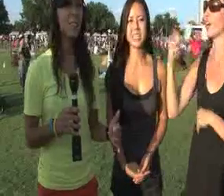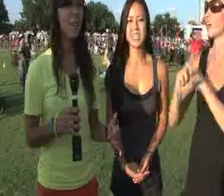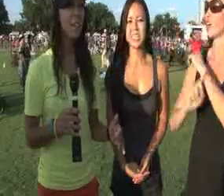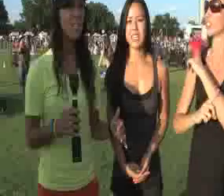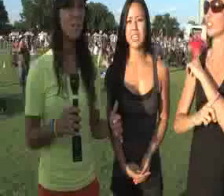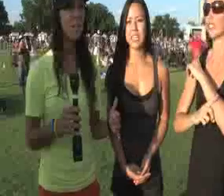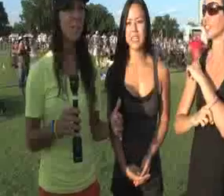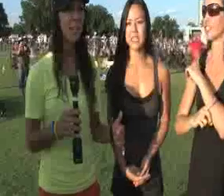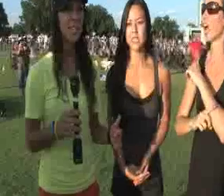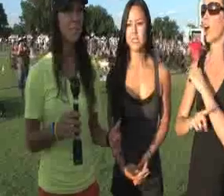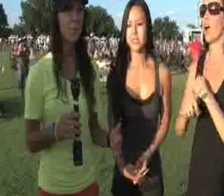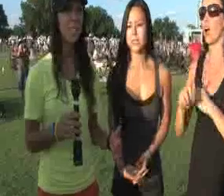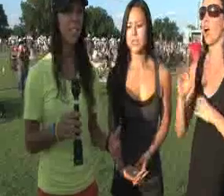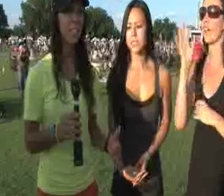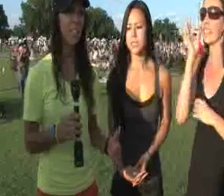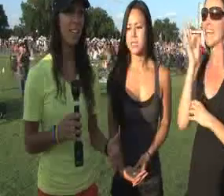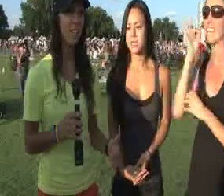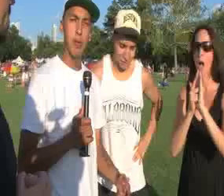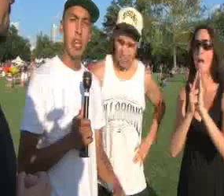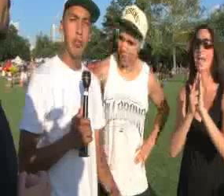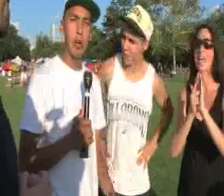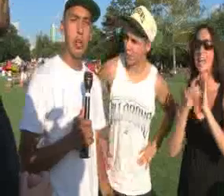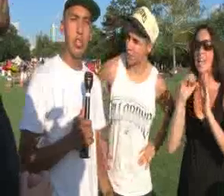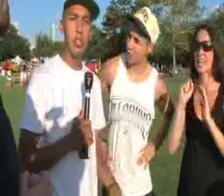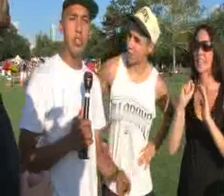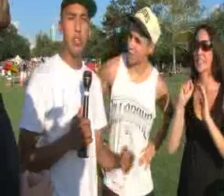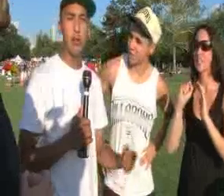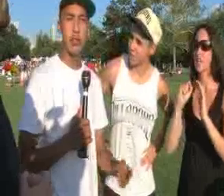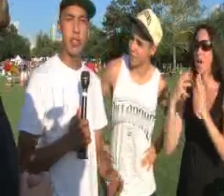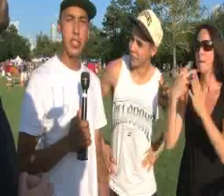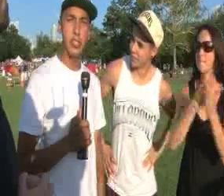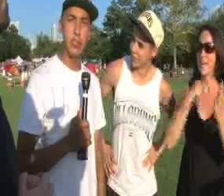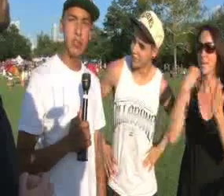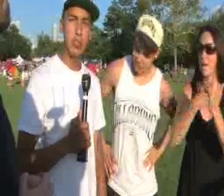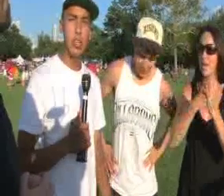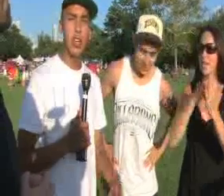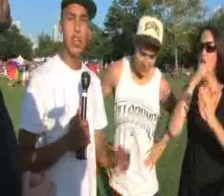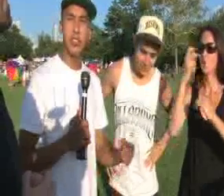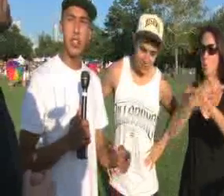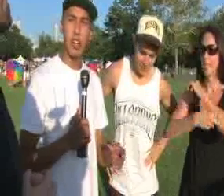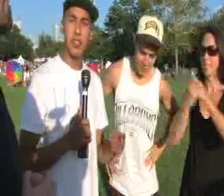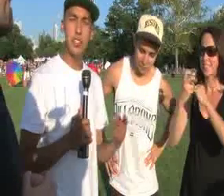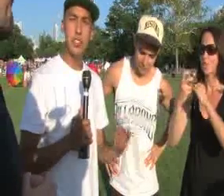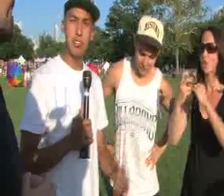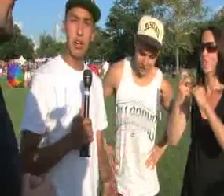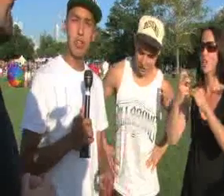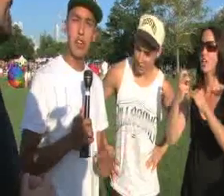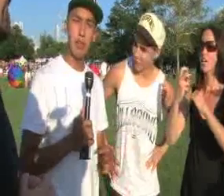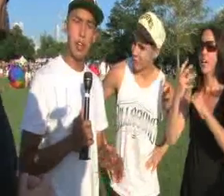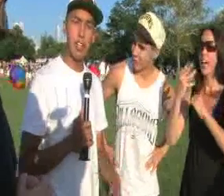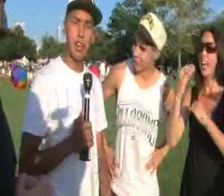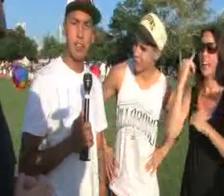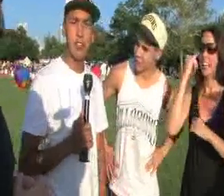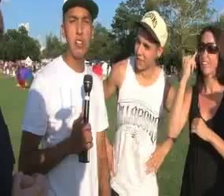the Native American would have been very disappointed in us. Make money, don't steal, and as long as you stay with everybody else,